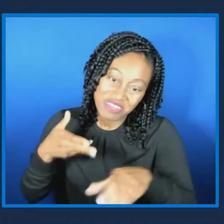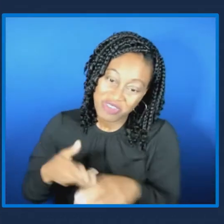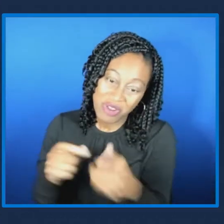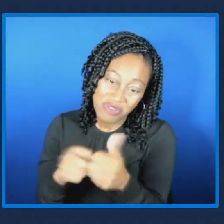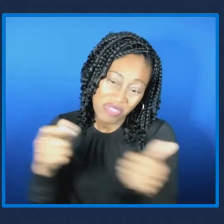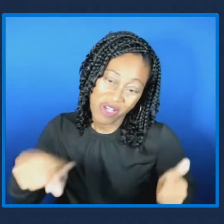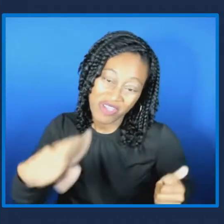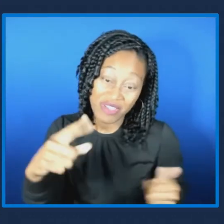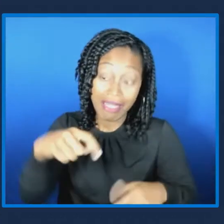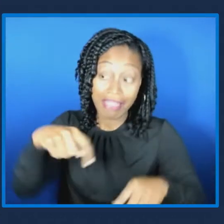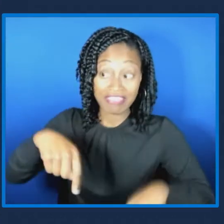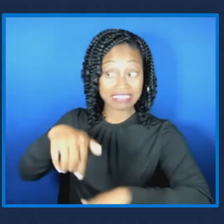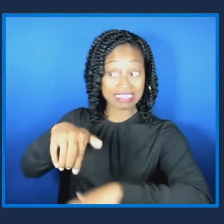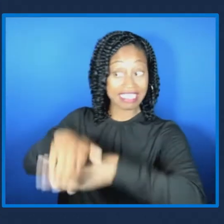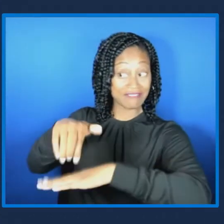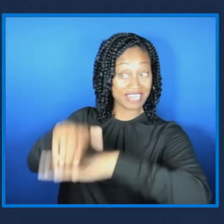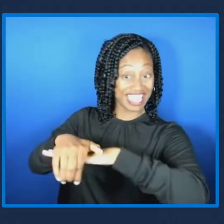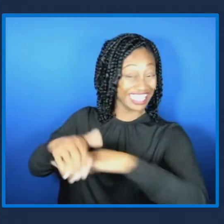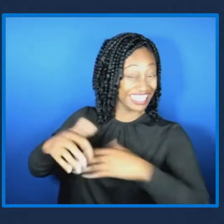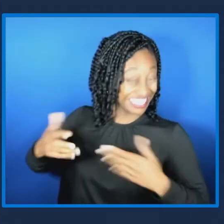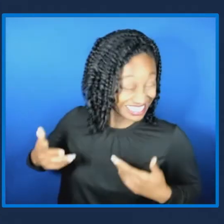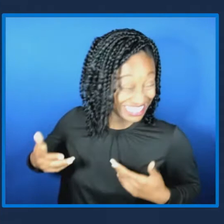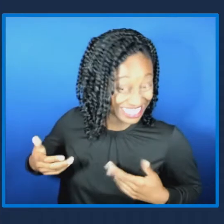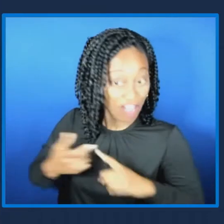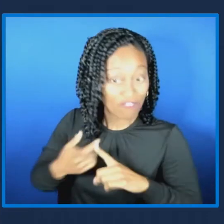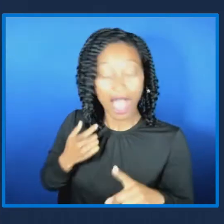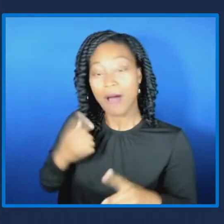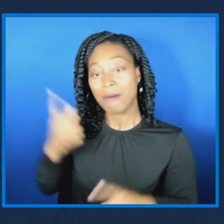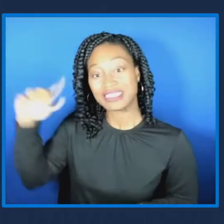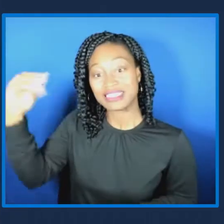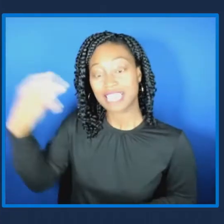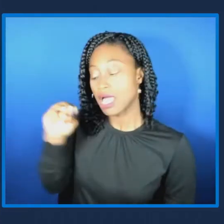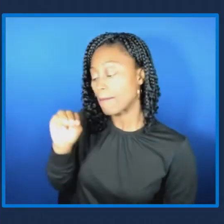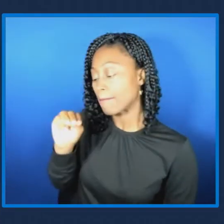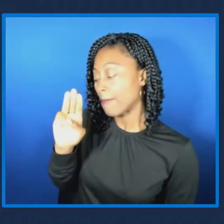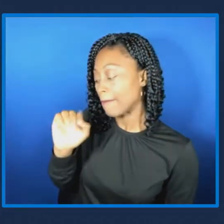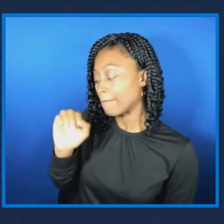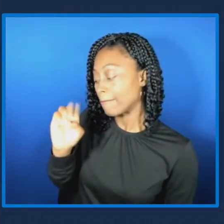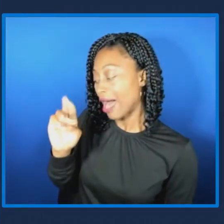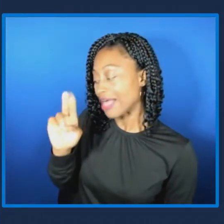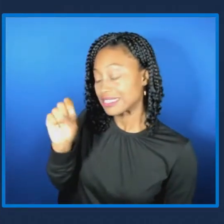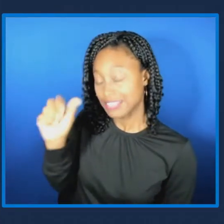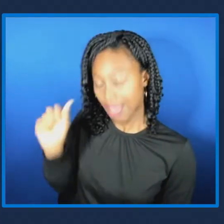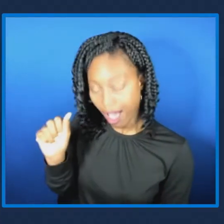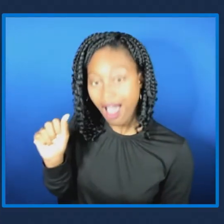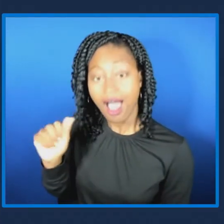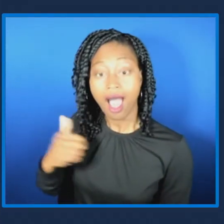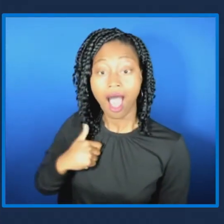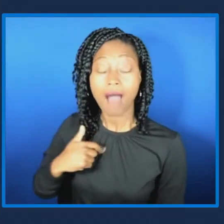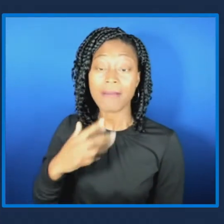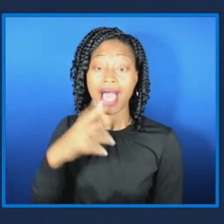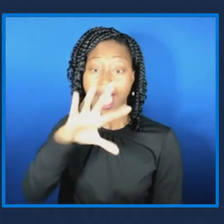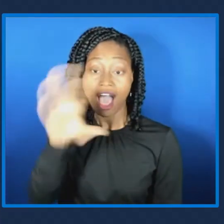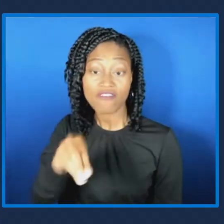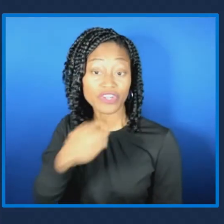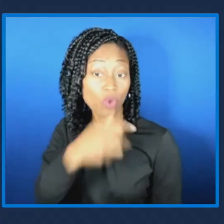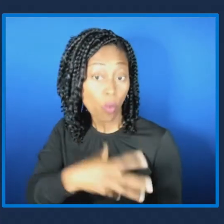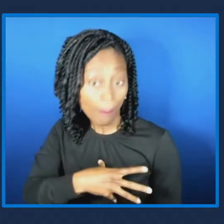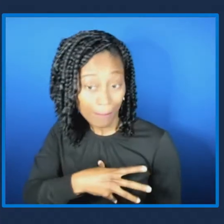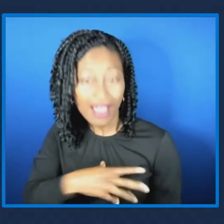from sunny Mombasa. I am an African woman. I have short black hair.